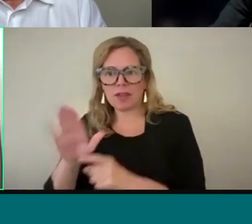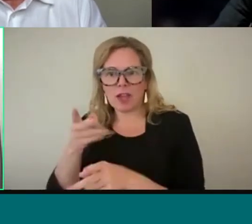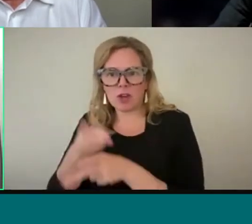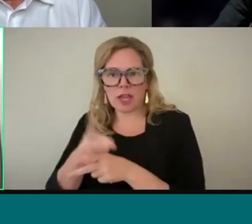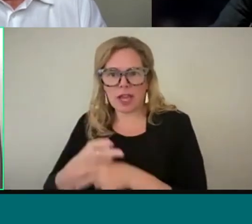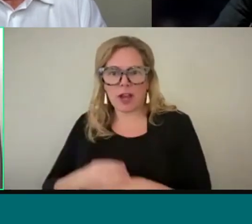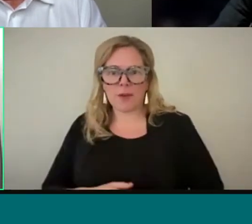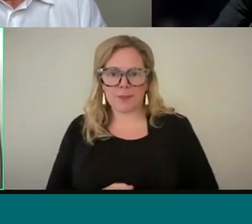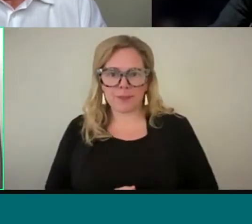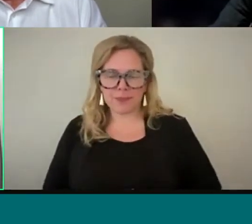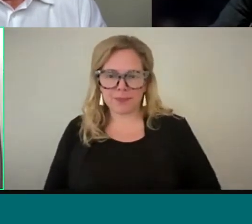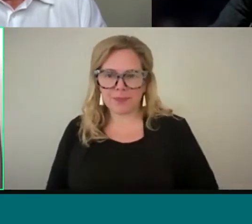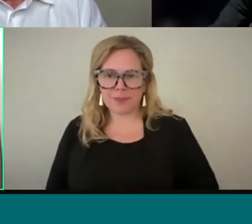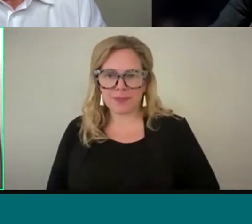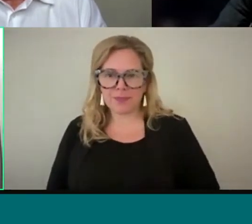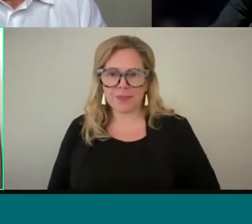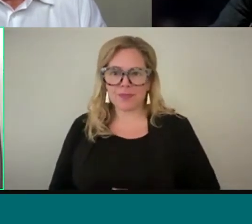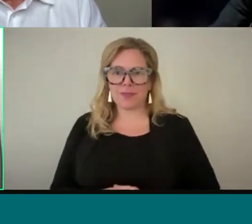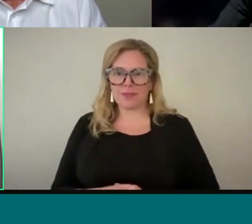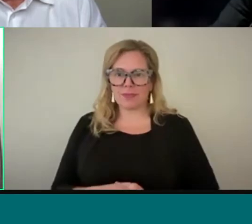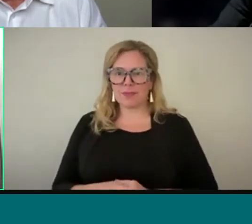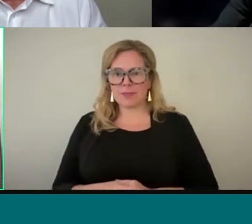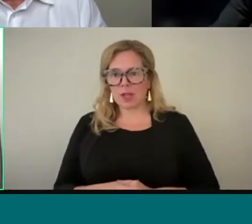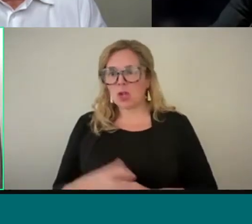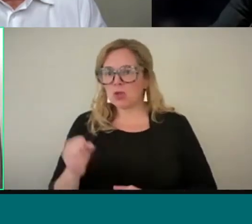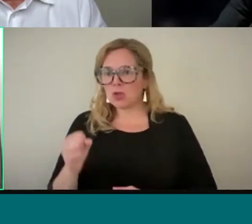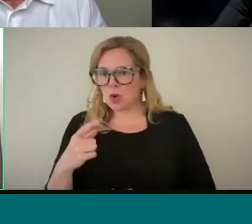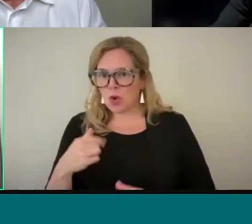any hormone imbalances including type 1 diabetes, and there's not that many of